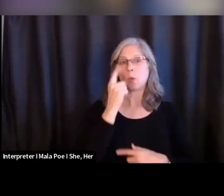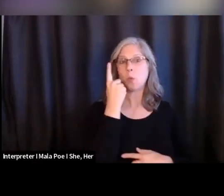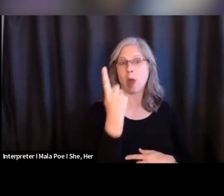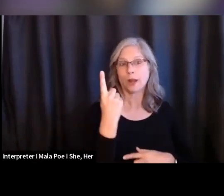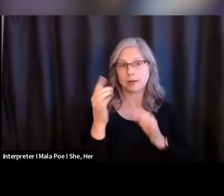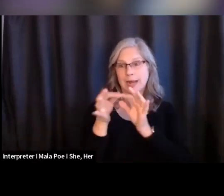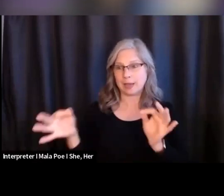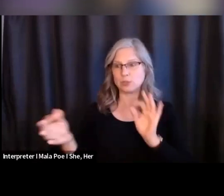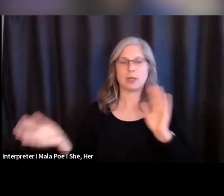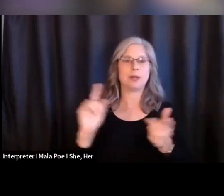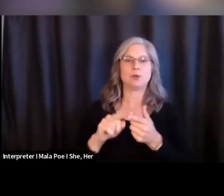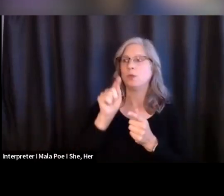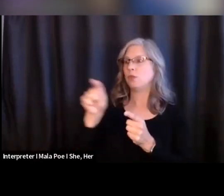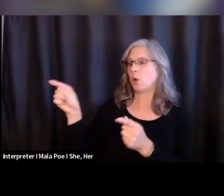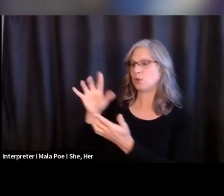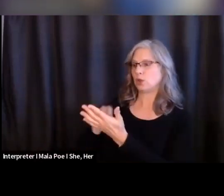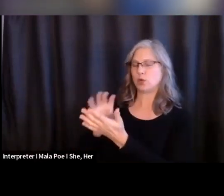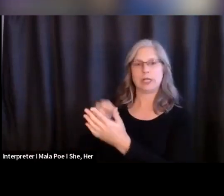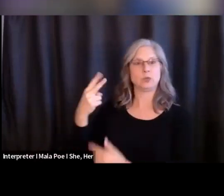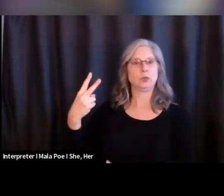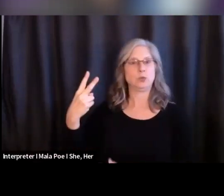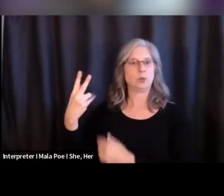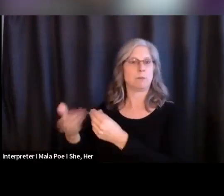if you're equating them... if you're having one group and you're just saying,